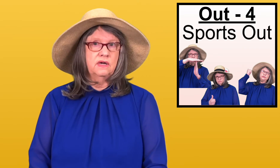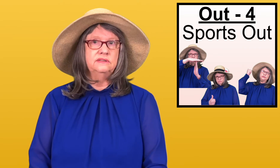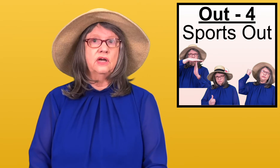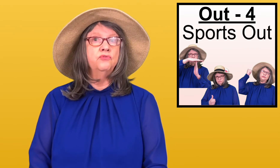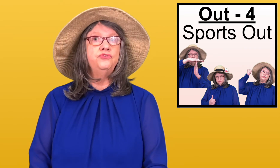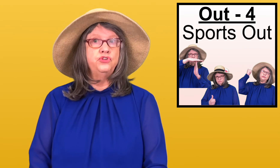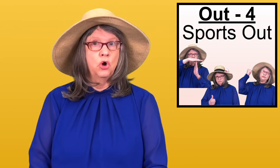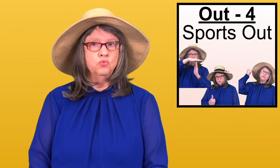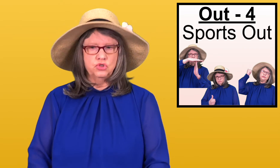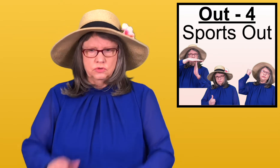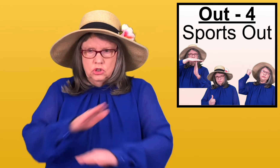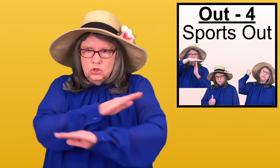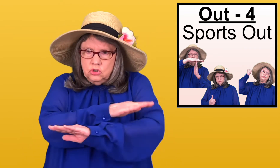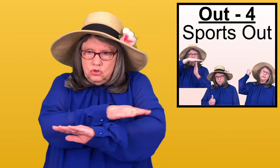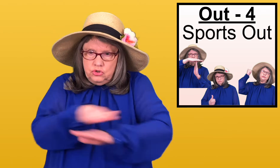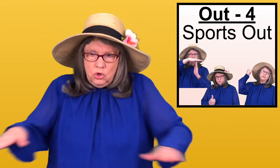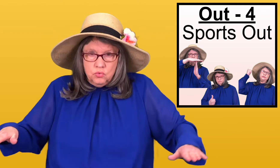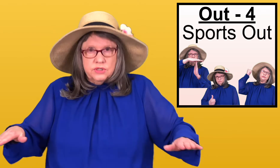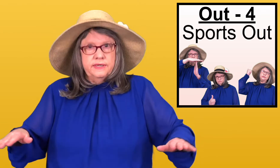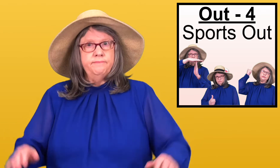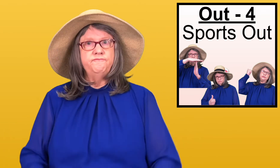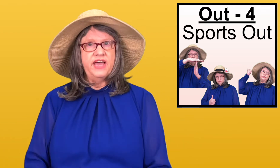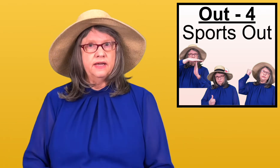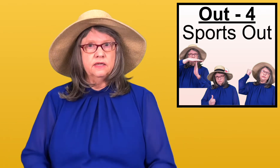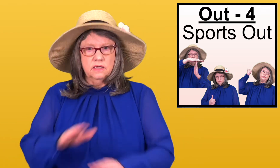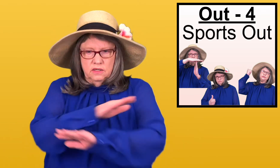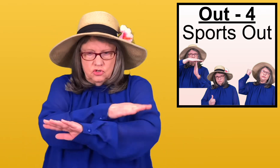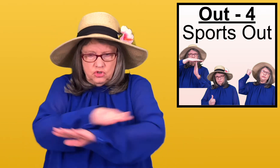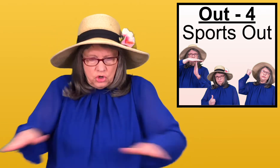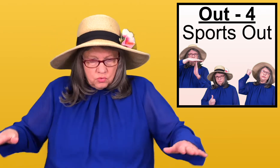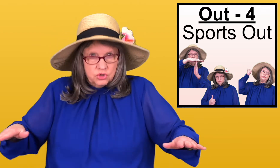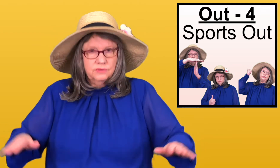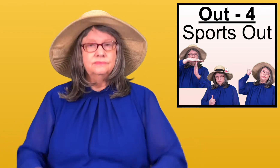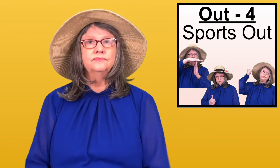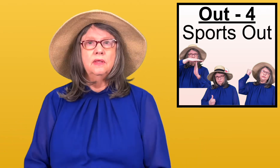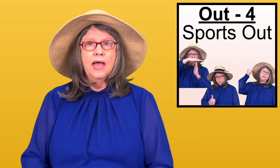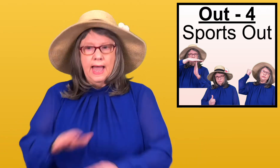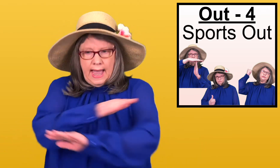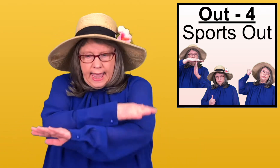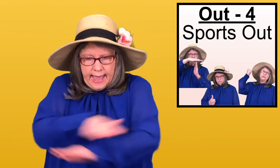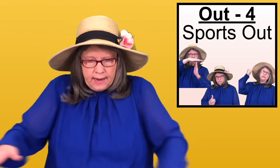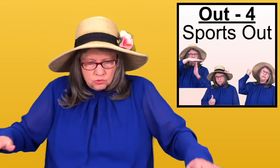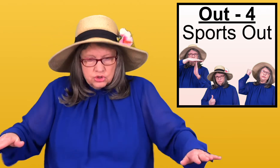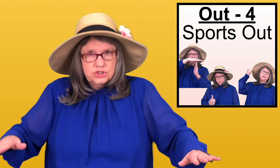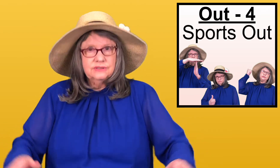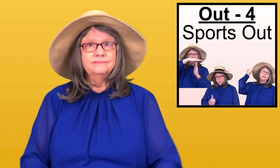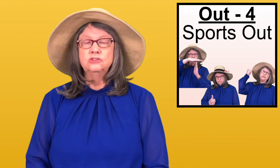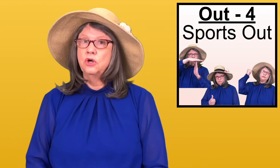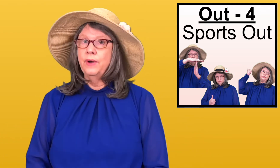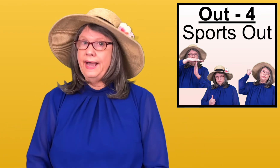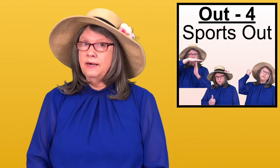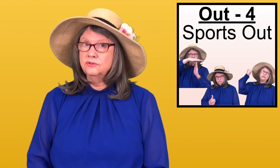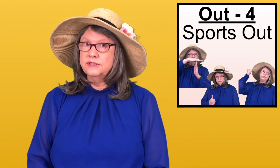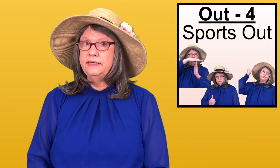of DON'T. DON't. An emphatic DON'T. OUT. So OUT in a